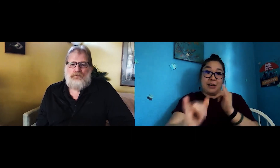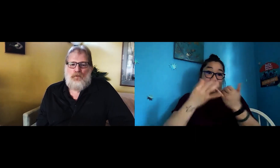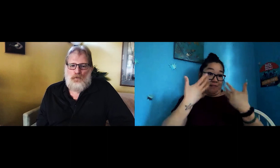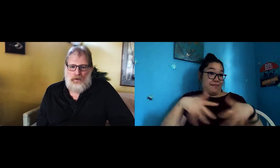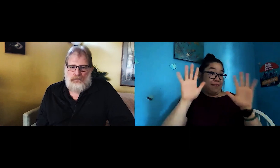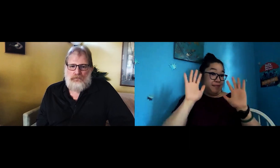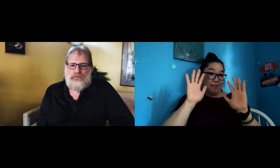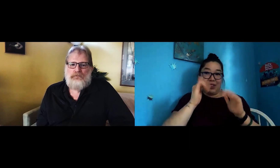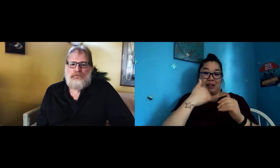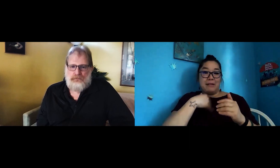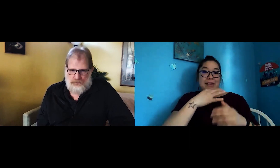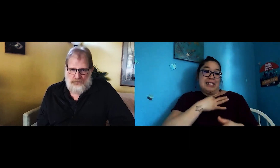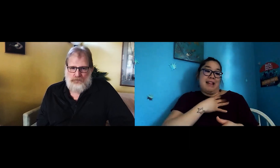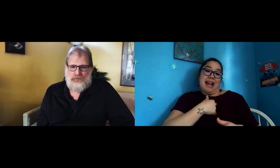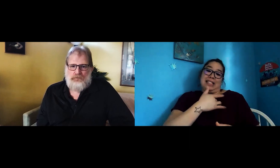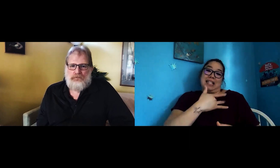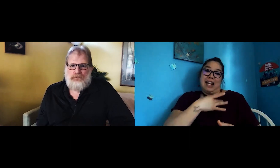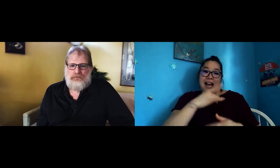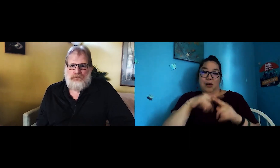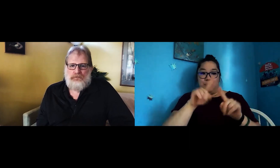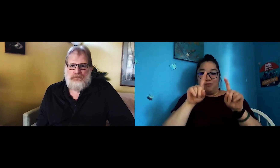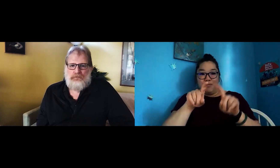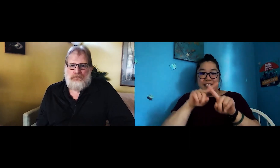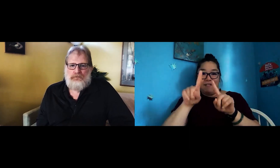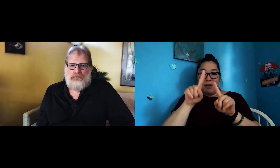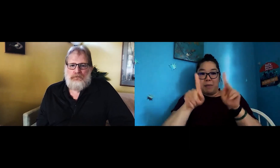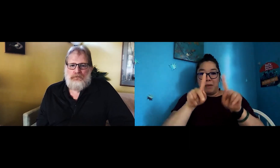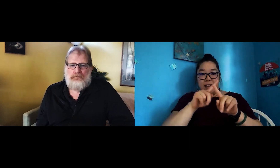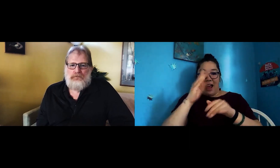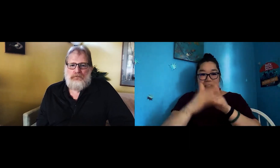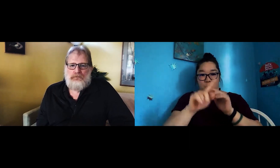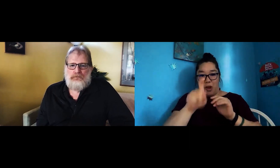So that’s it for the interview. At this point, I like to wrap things up with some fun light